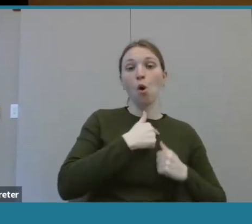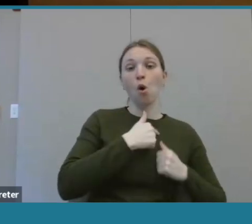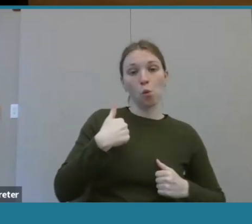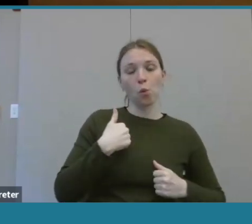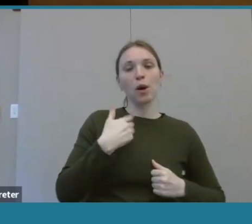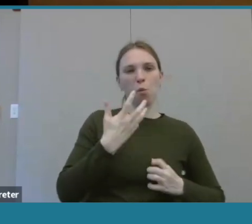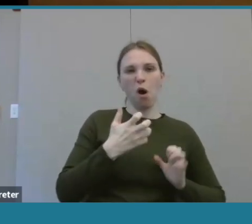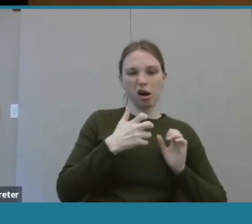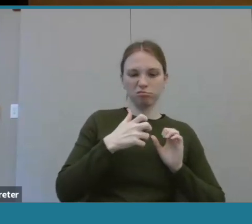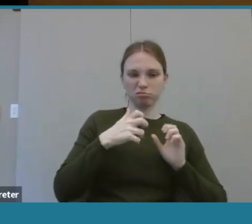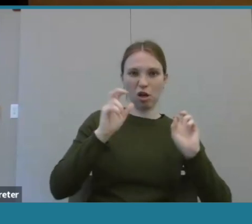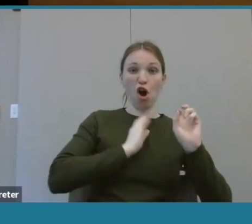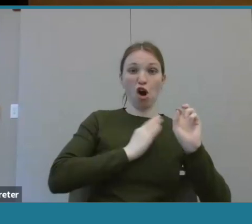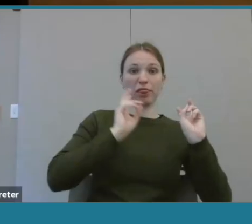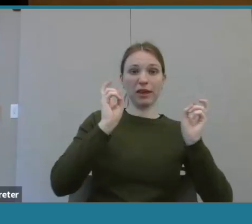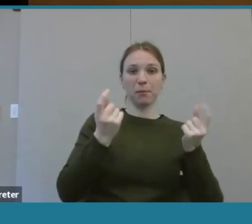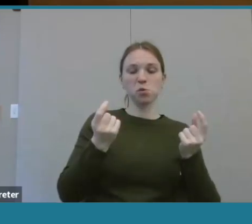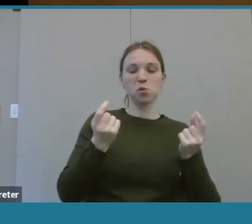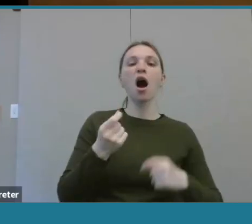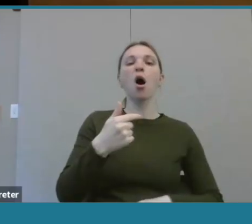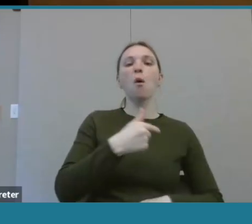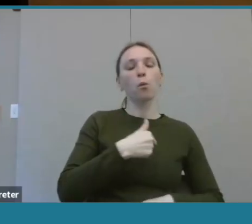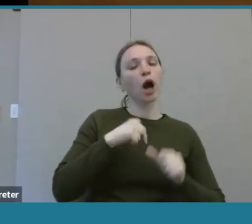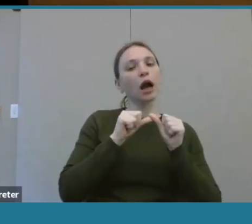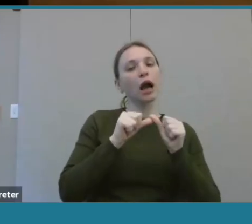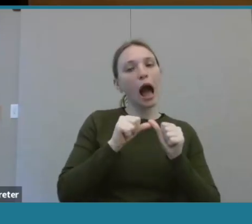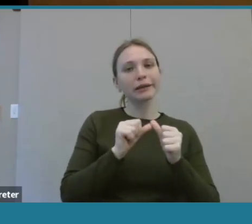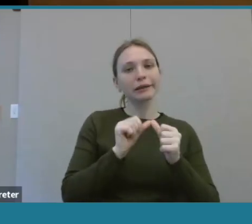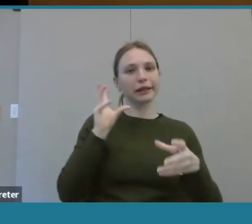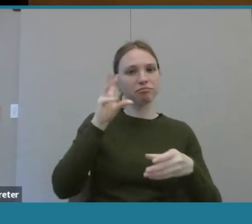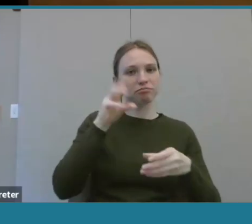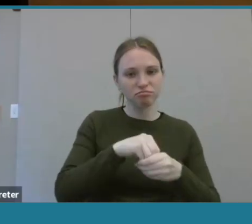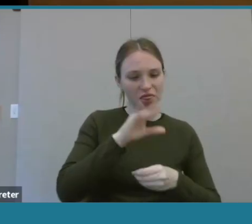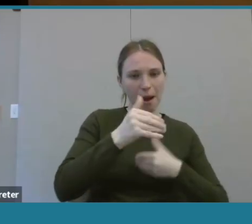the process of providing for gorillas' well-being was